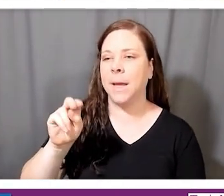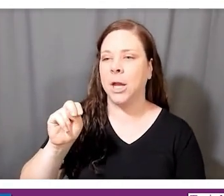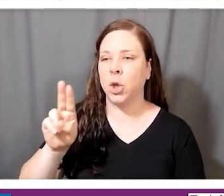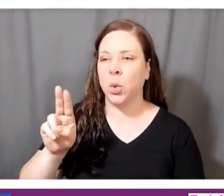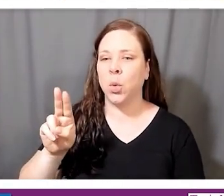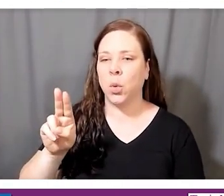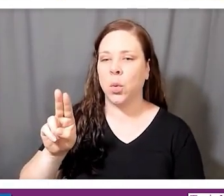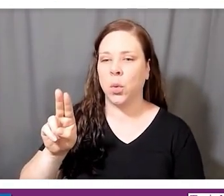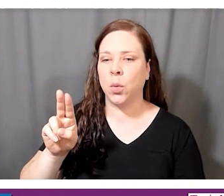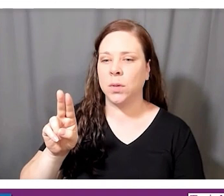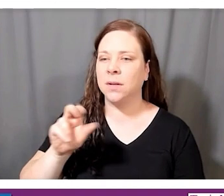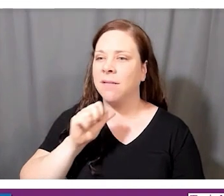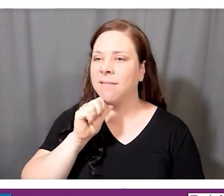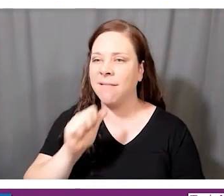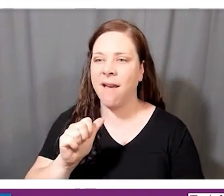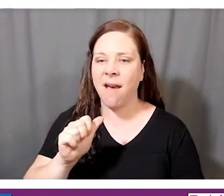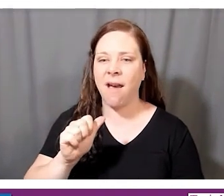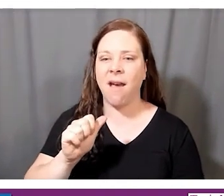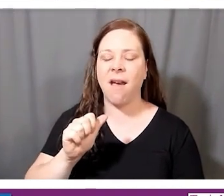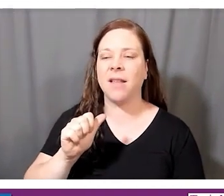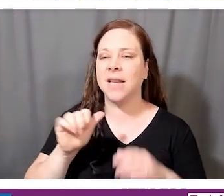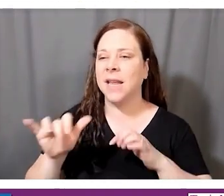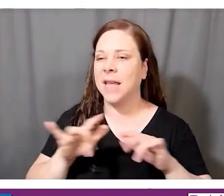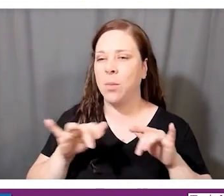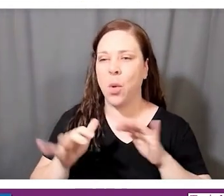menus that are not keyboard operable or designed to be accessible.